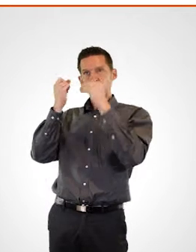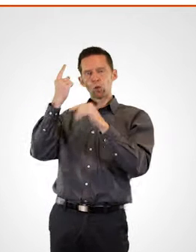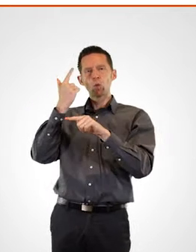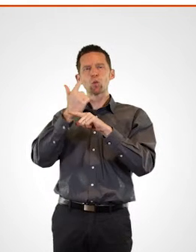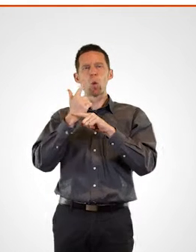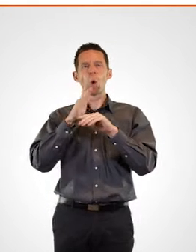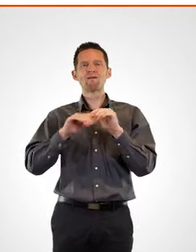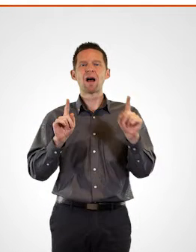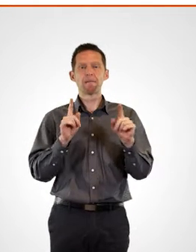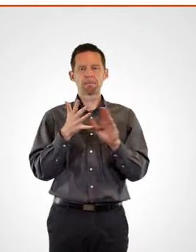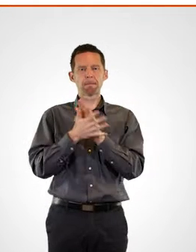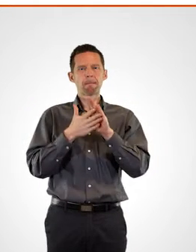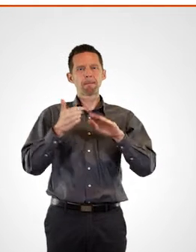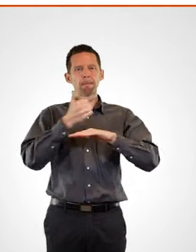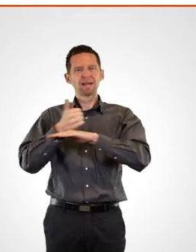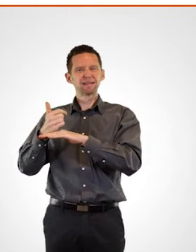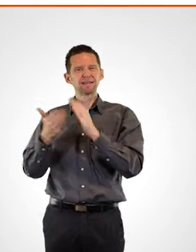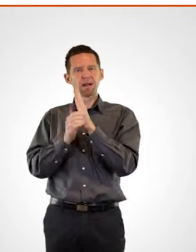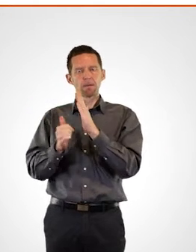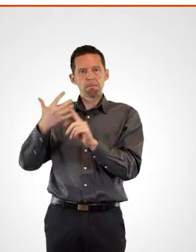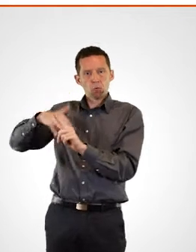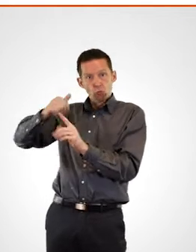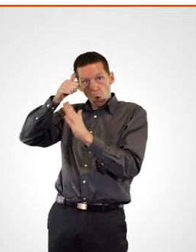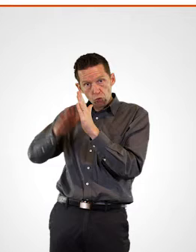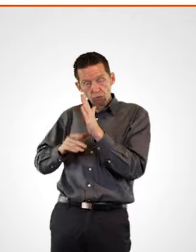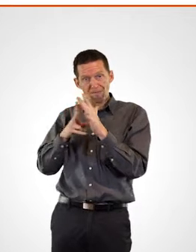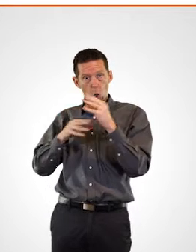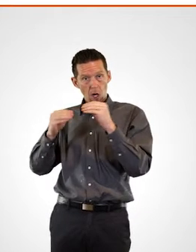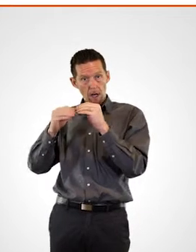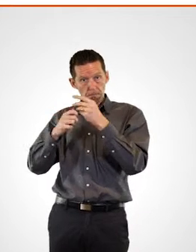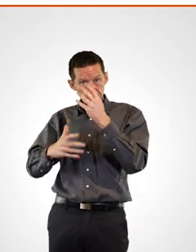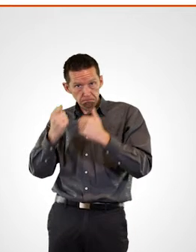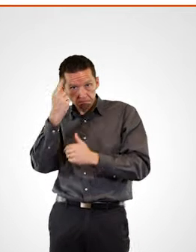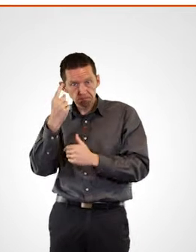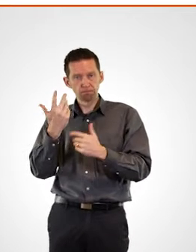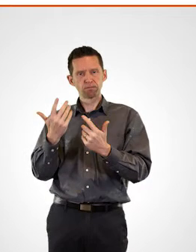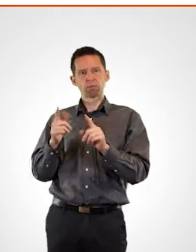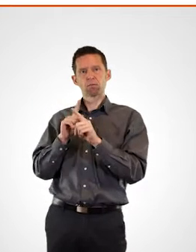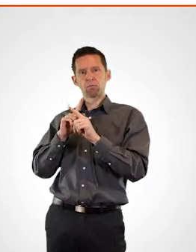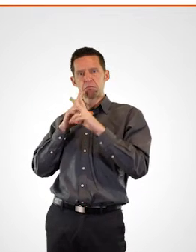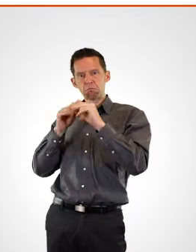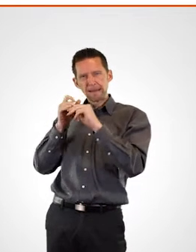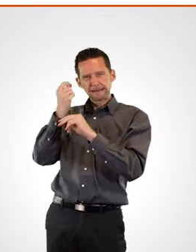we're talking about meaning-based skills, so background knowledge, vocabulary knowledge, verbal reasoning,